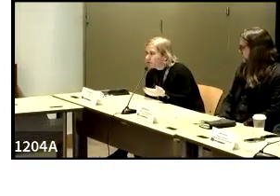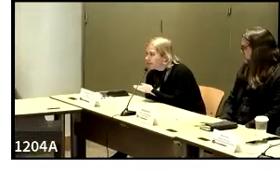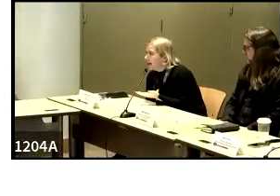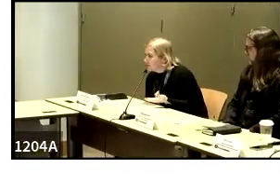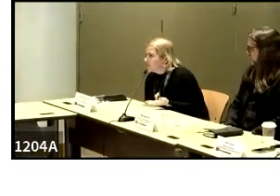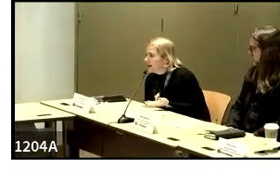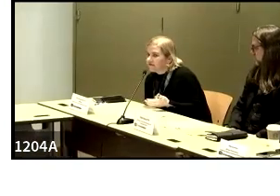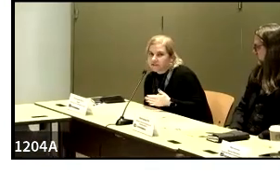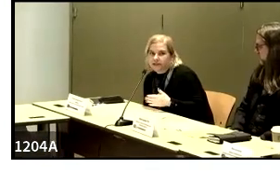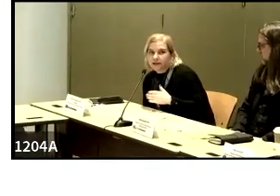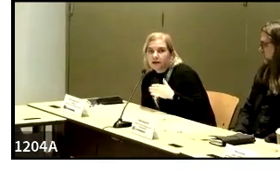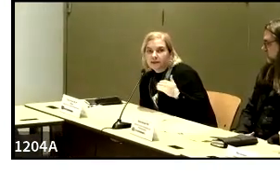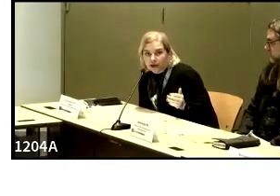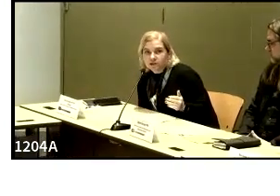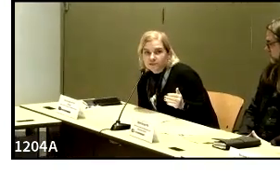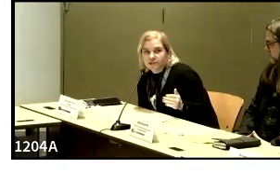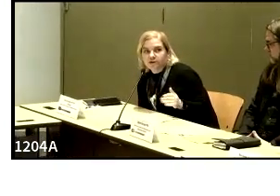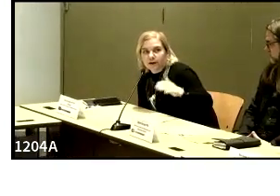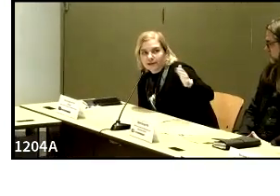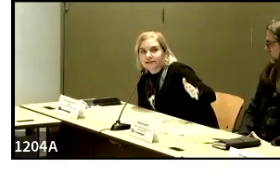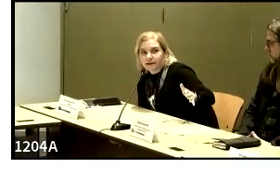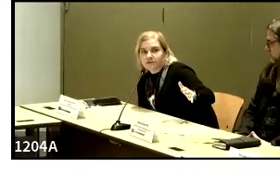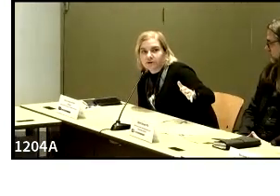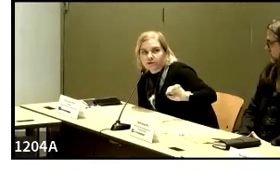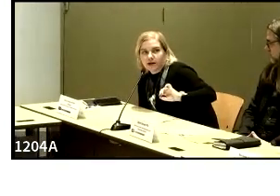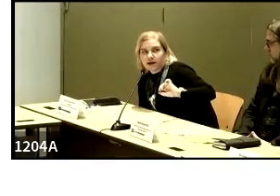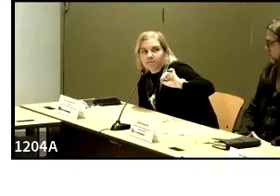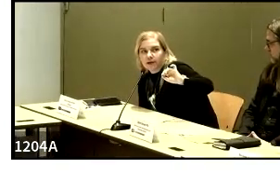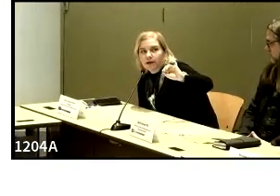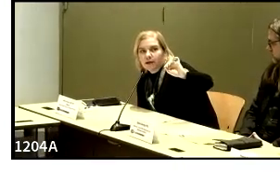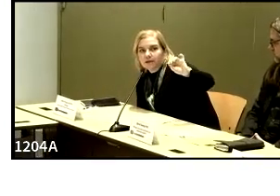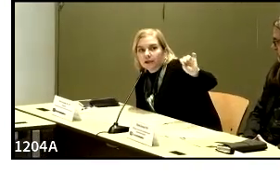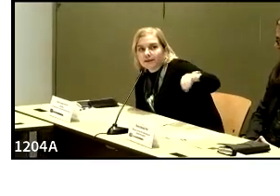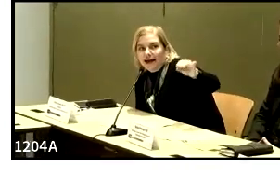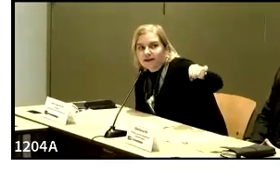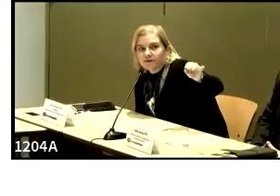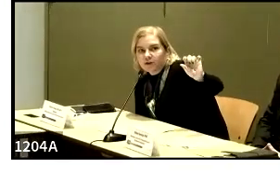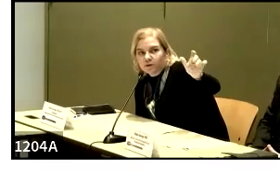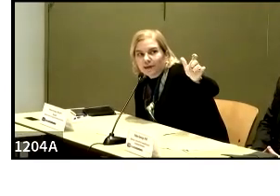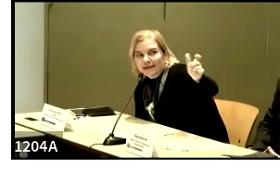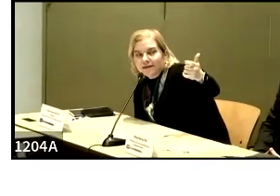learning how some of that fits in. The LGBTQ part, I didn't get into it for time, but a lot of, you know,